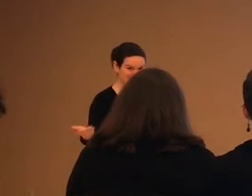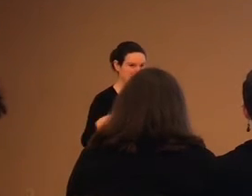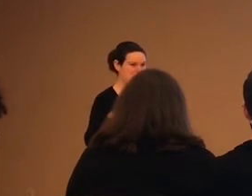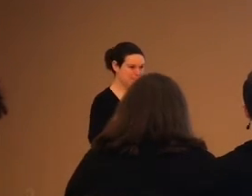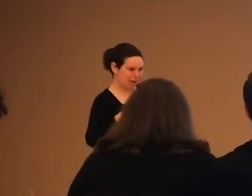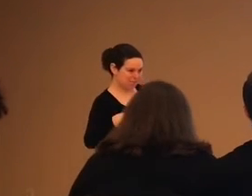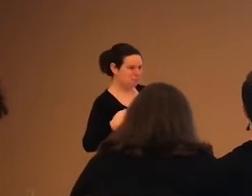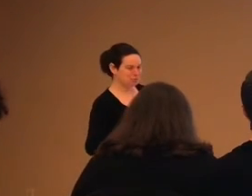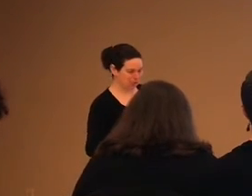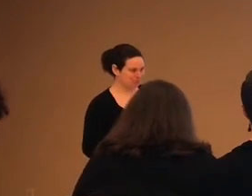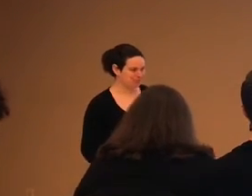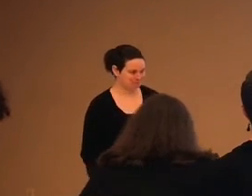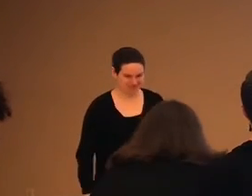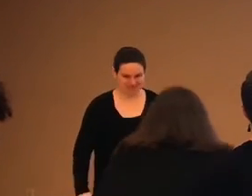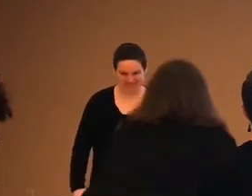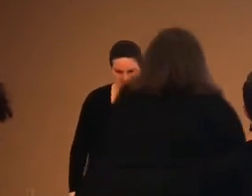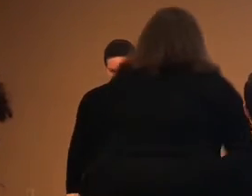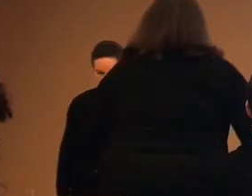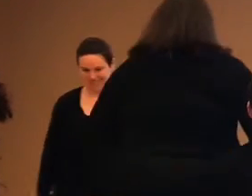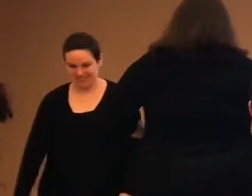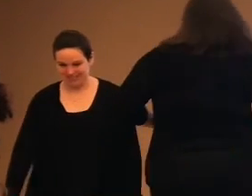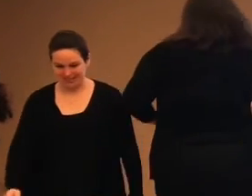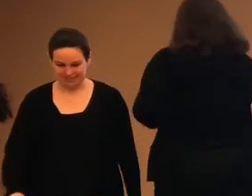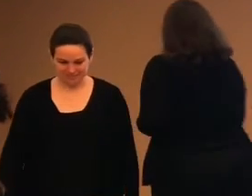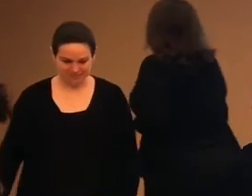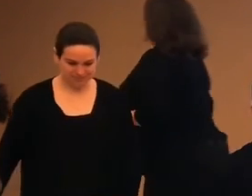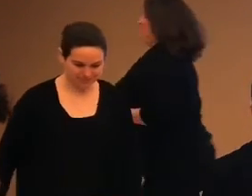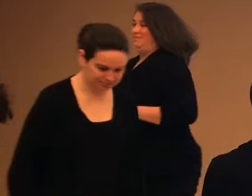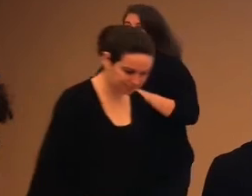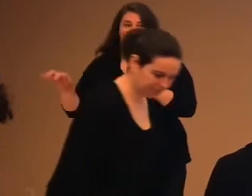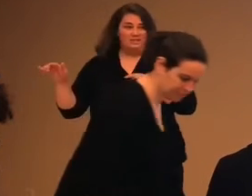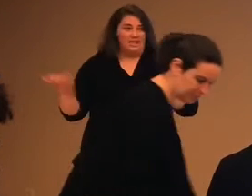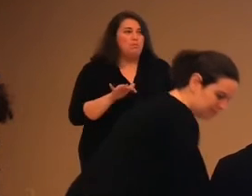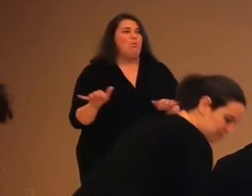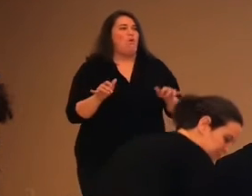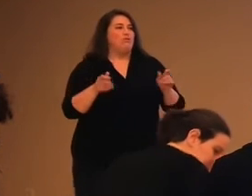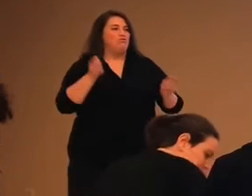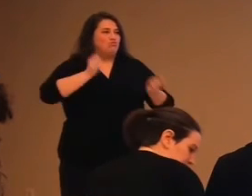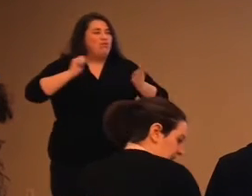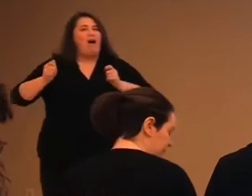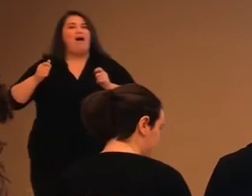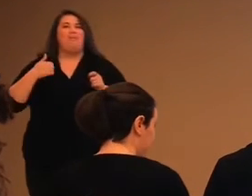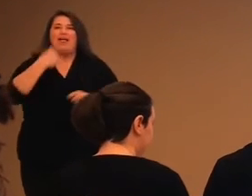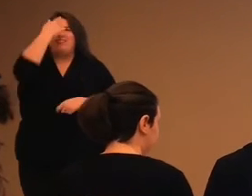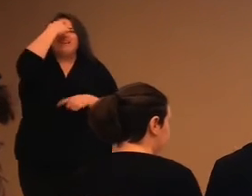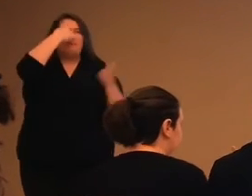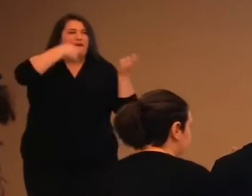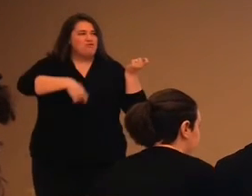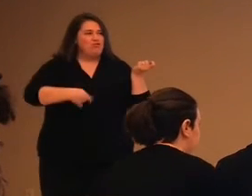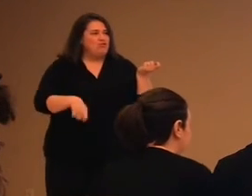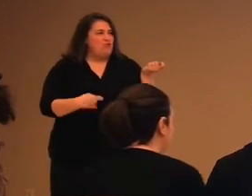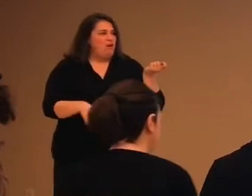Okay, how about you for inspiration a drum set think about it guitar flourish, and I say